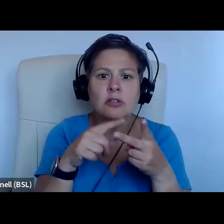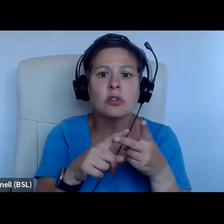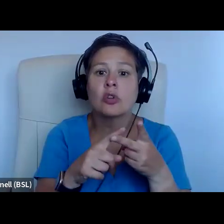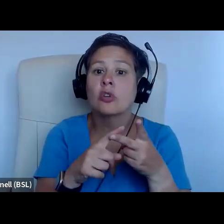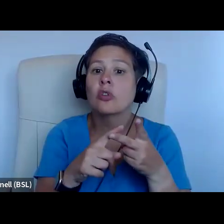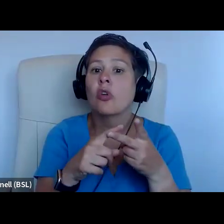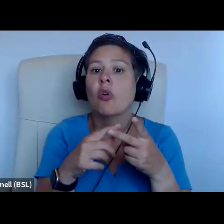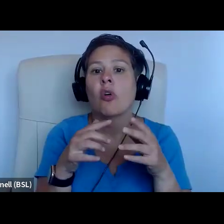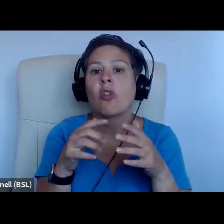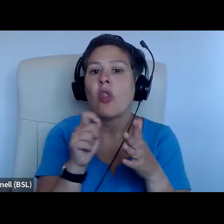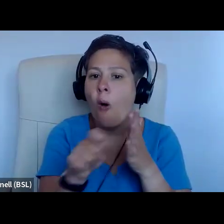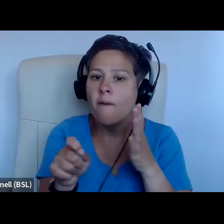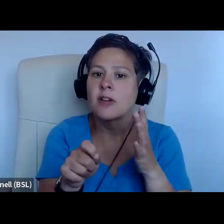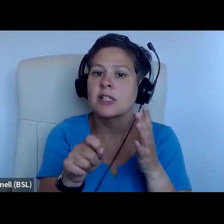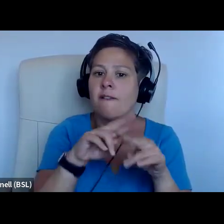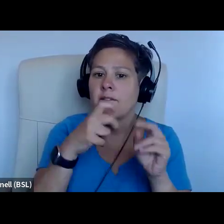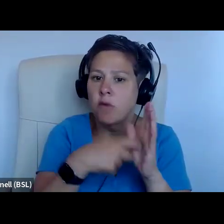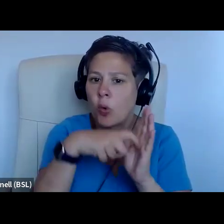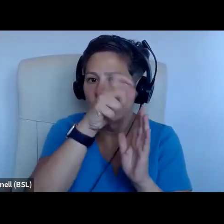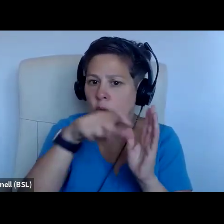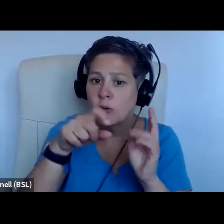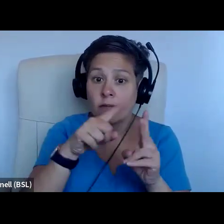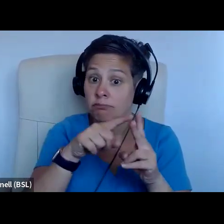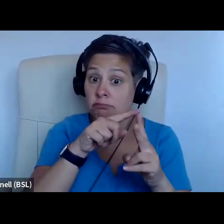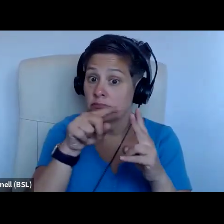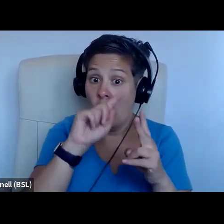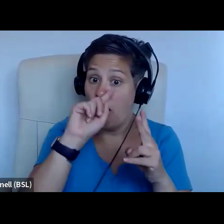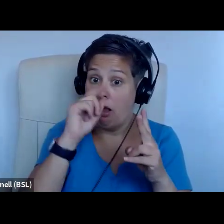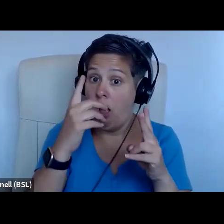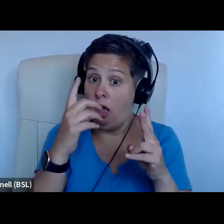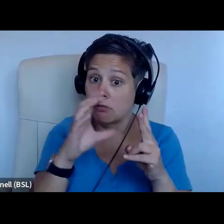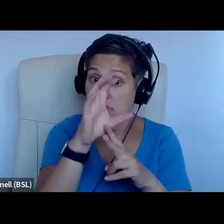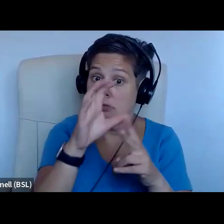that makes me think maybe the government would be interested in ideas about